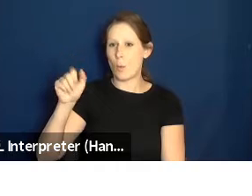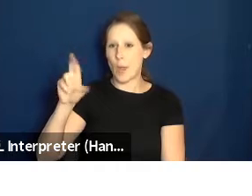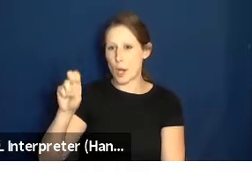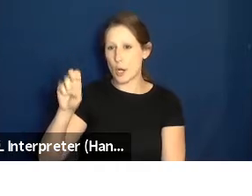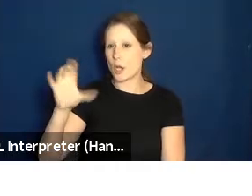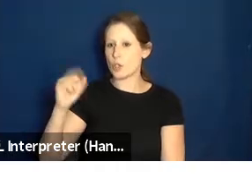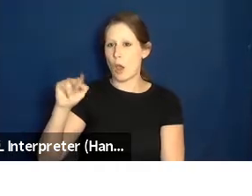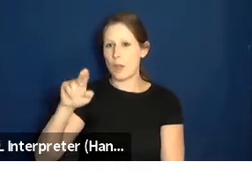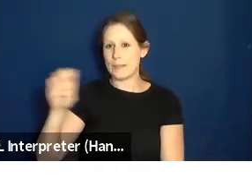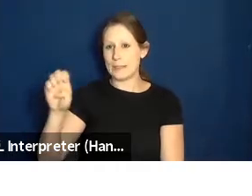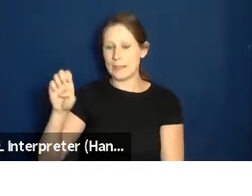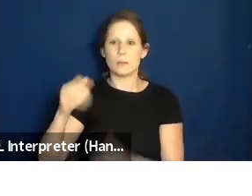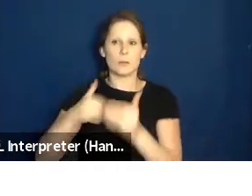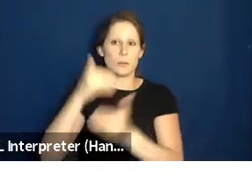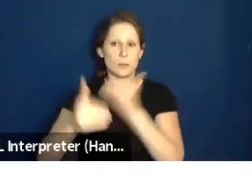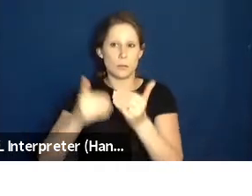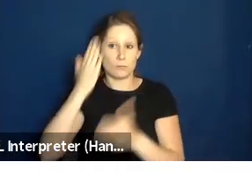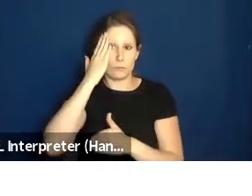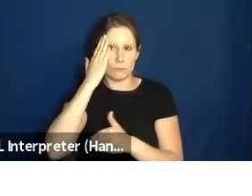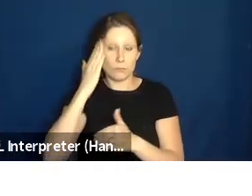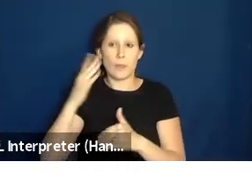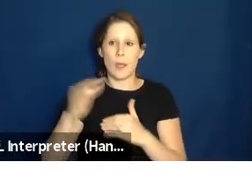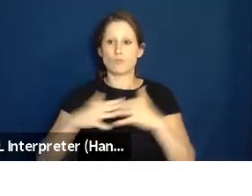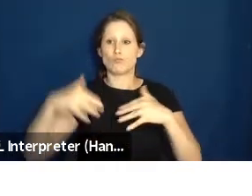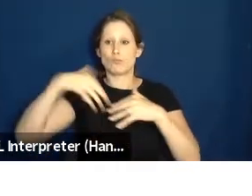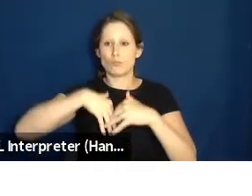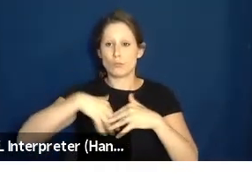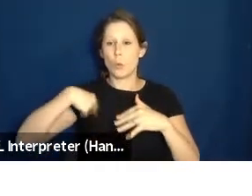and acknowledging the ground beneath our feet is a way of honoring and expressing gratitude for the